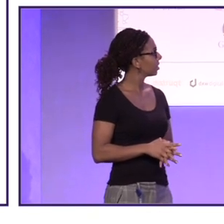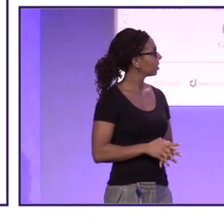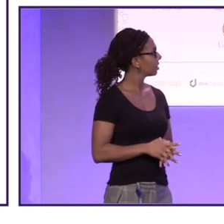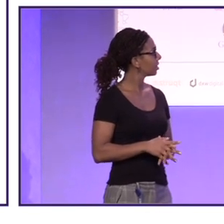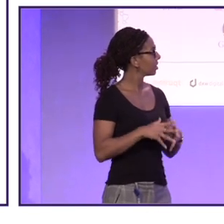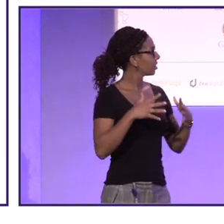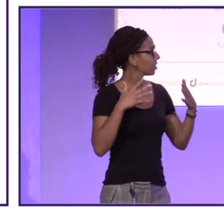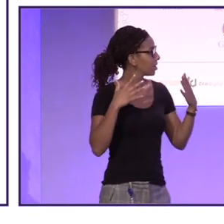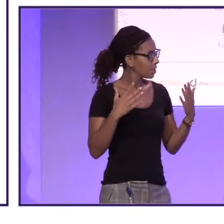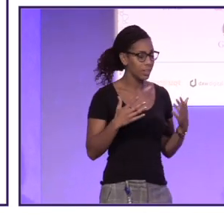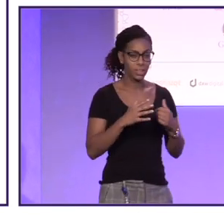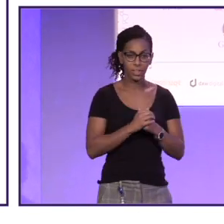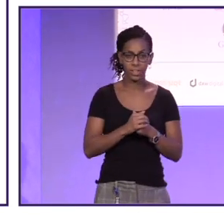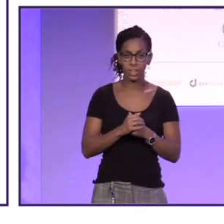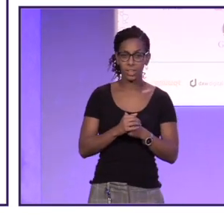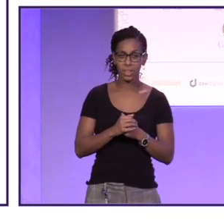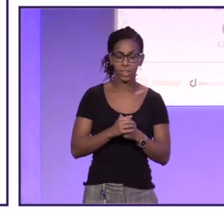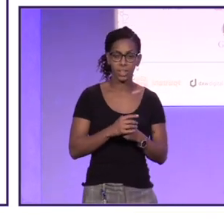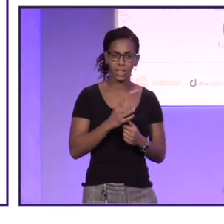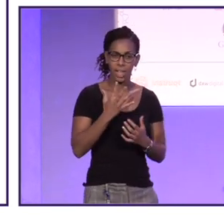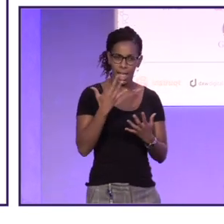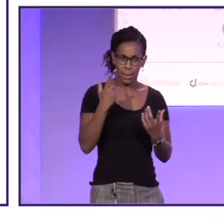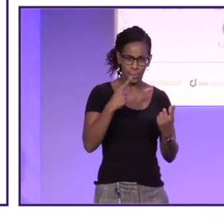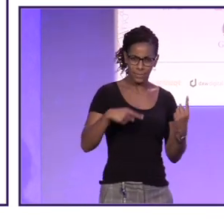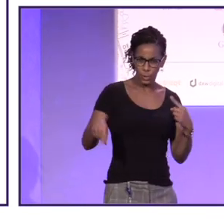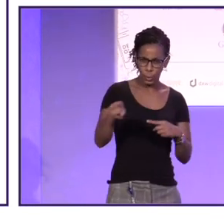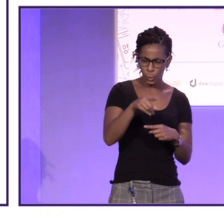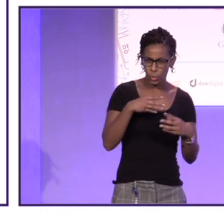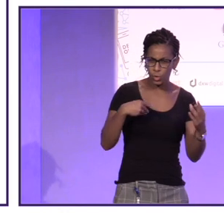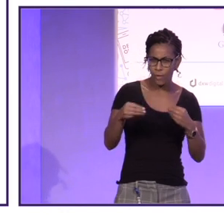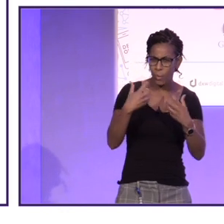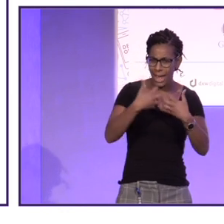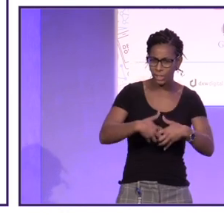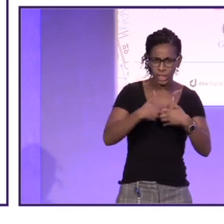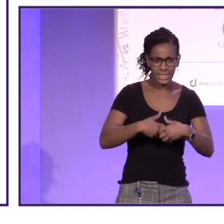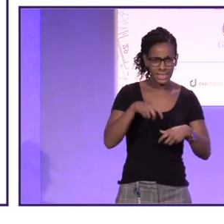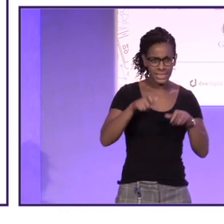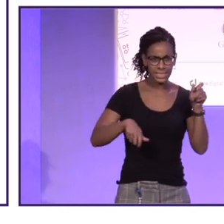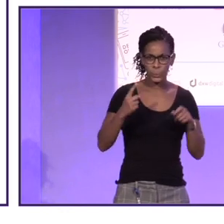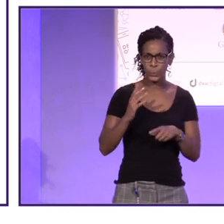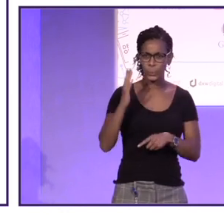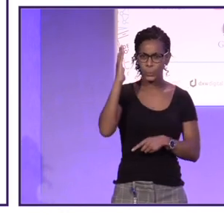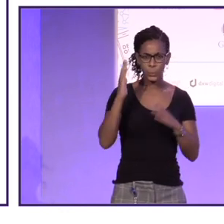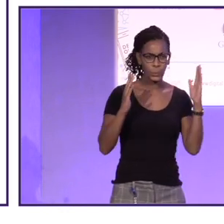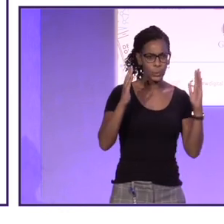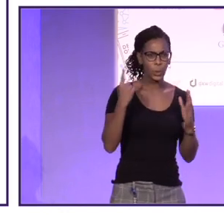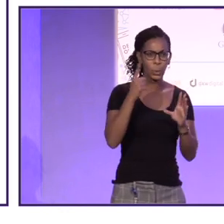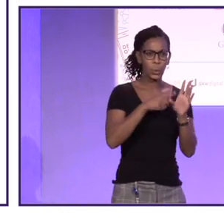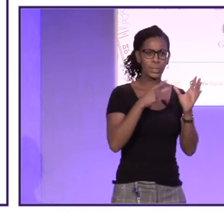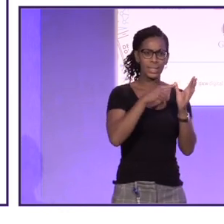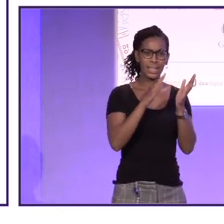How many of you are software engineers? How many of you are YAML engineers?